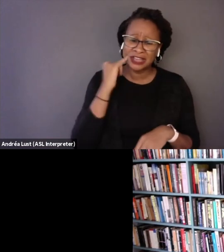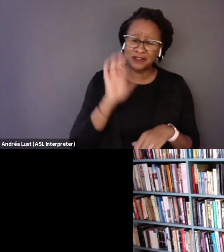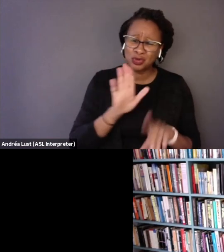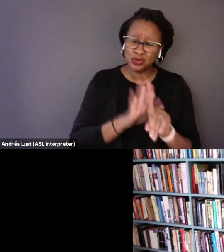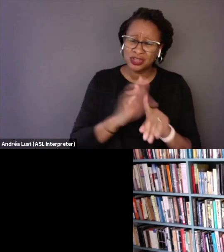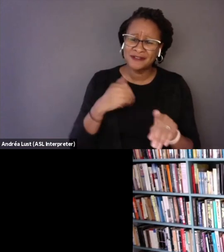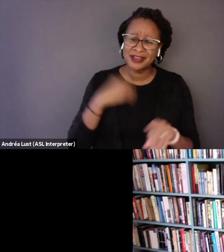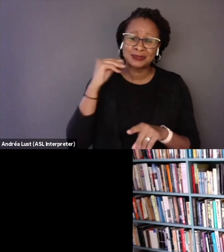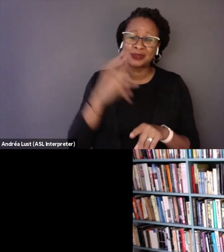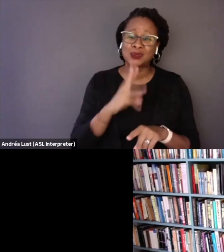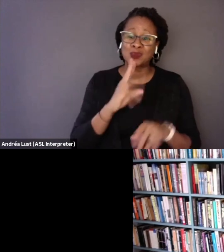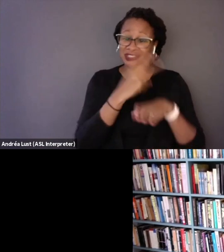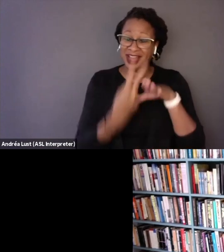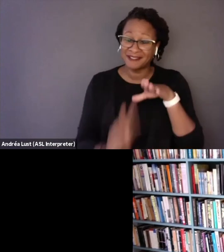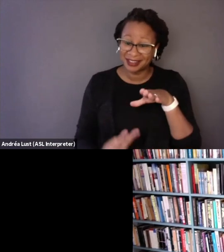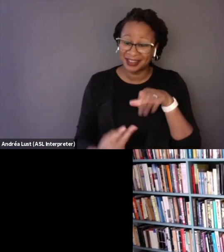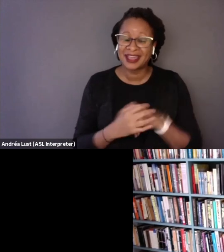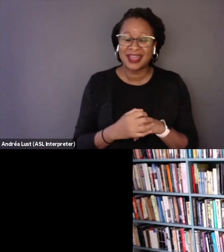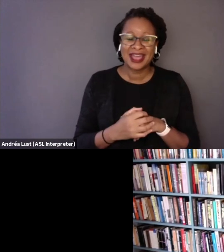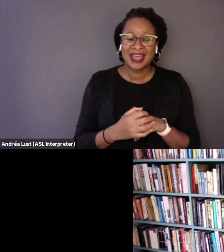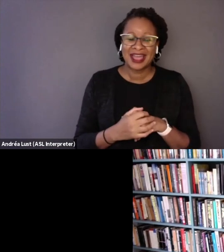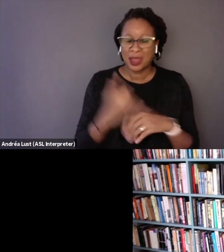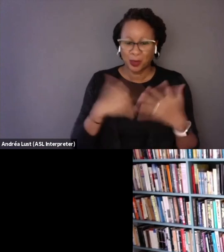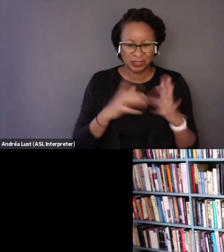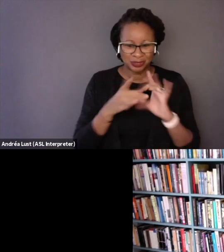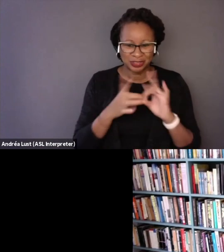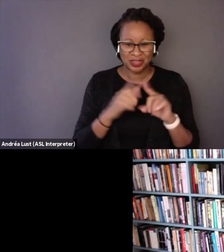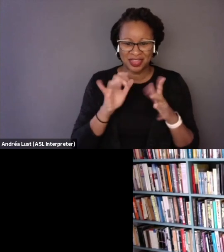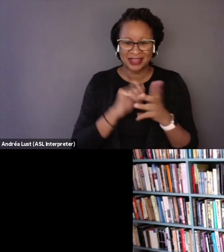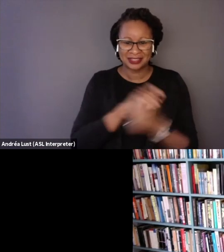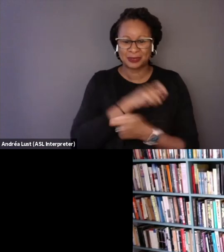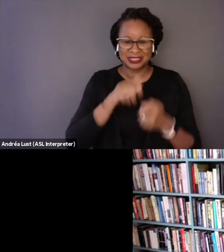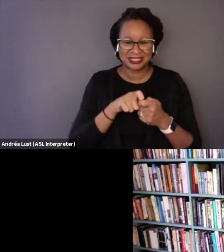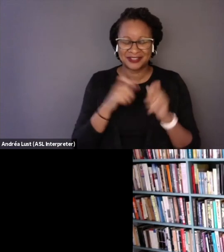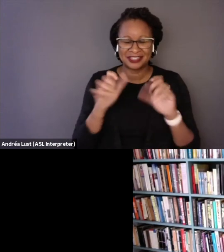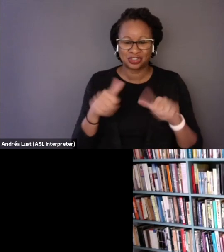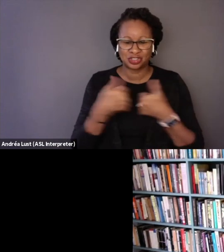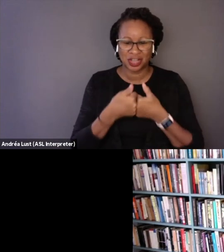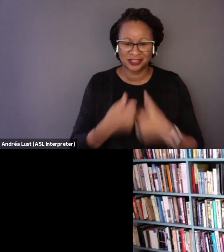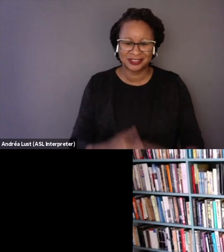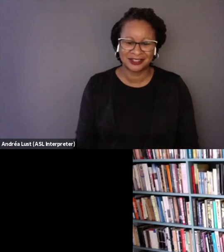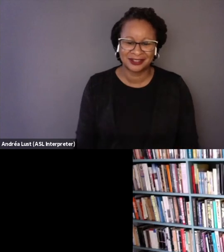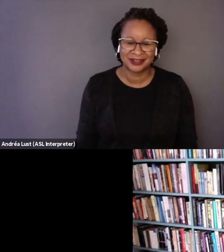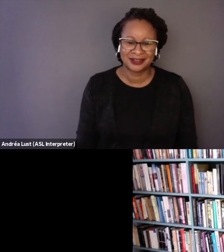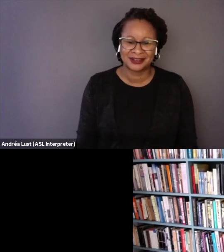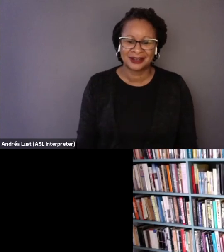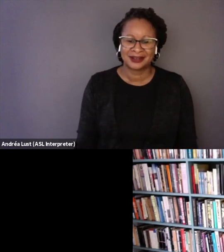and what your relationship is to that particular challenge. We should, yes, exactly, end with something more magical